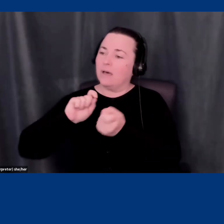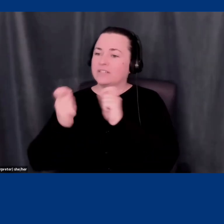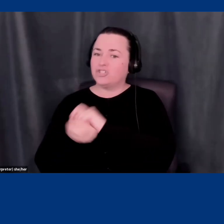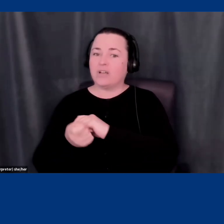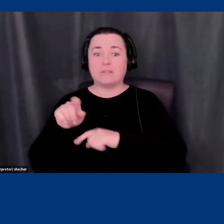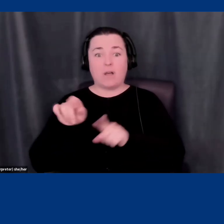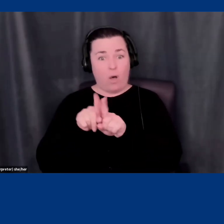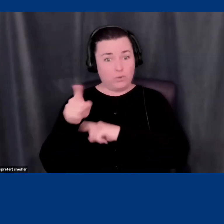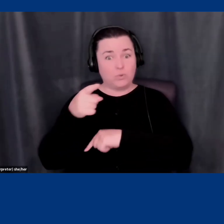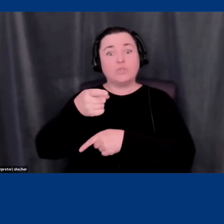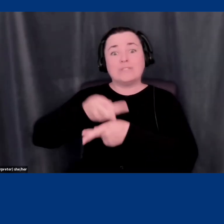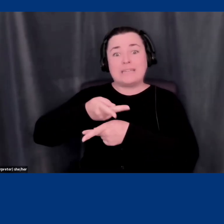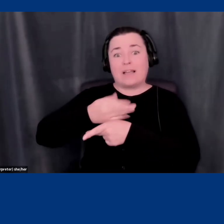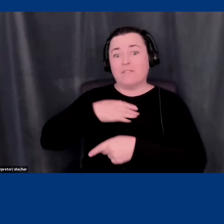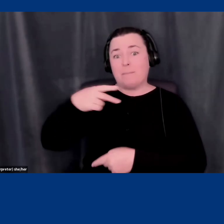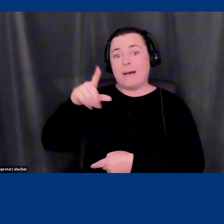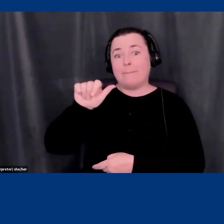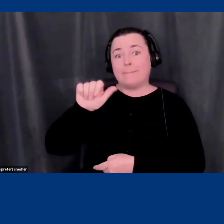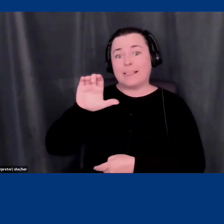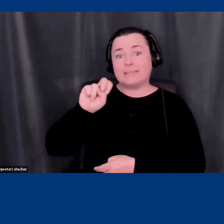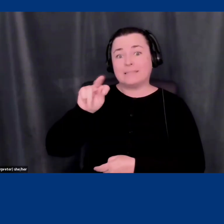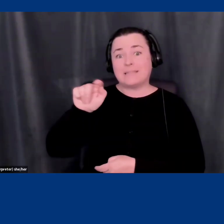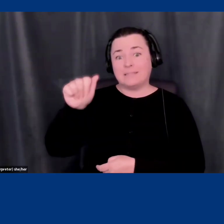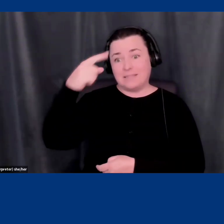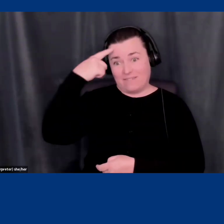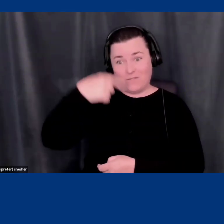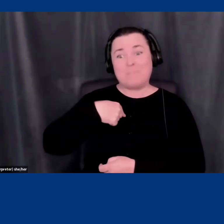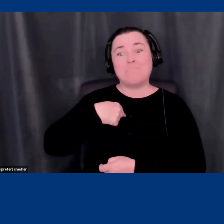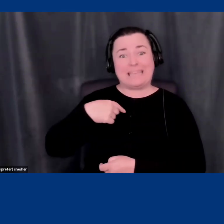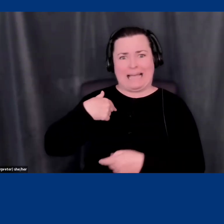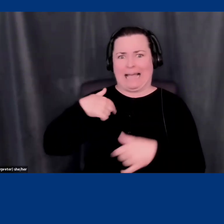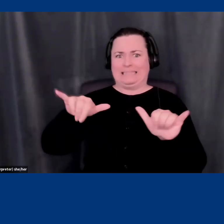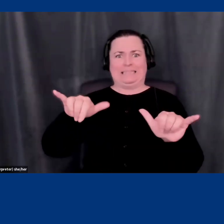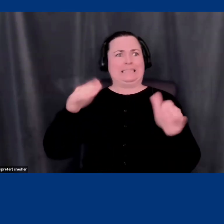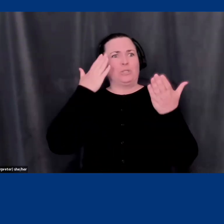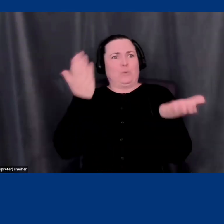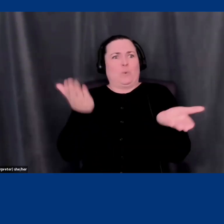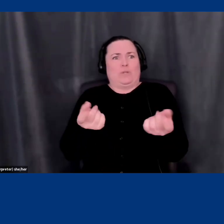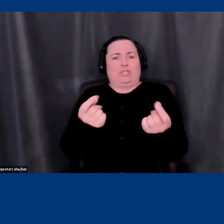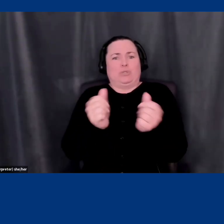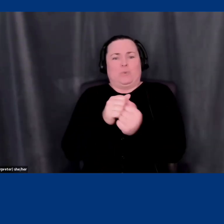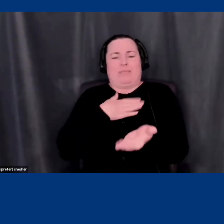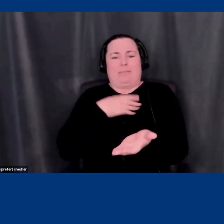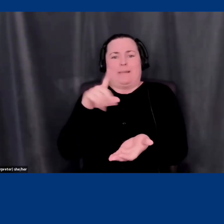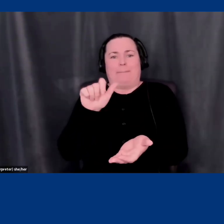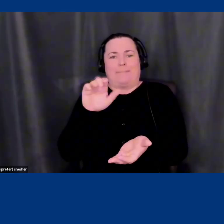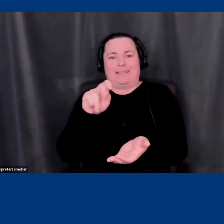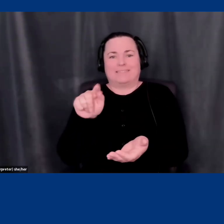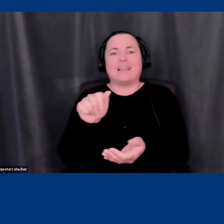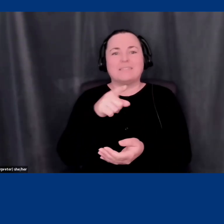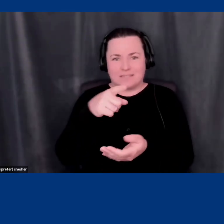placenta for me. And I still didn't know what to do at that moment with it. And we looked into ways